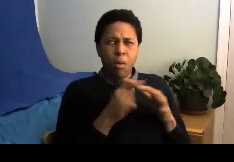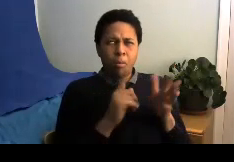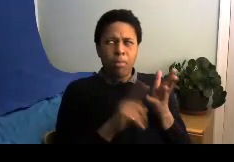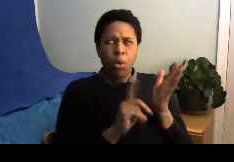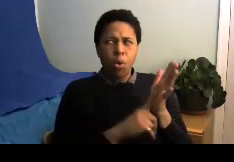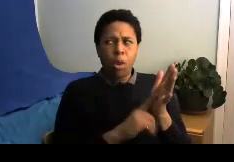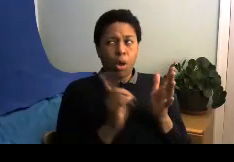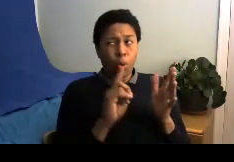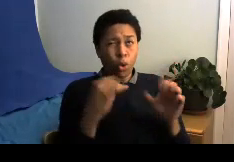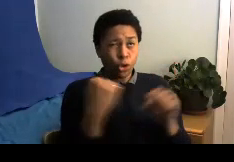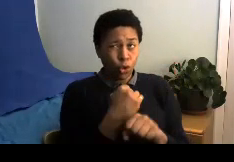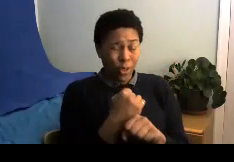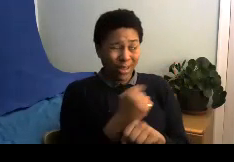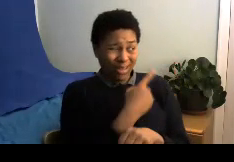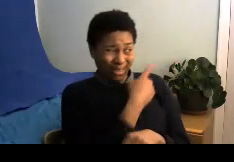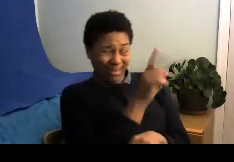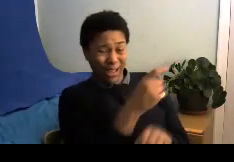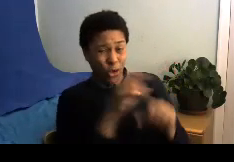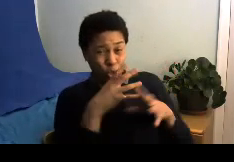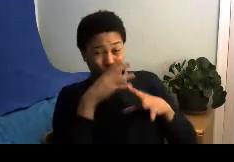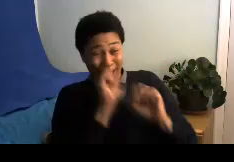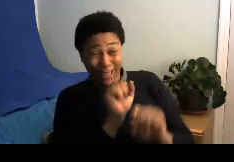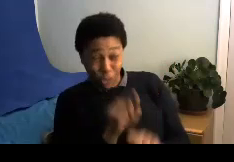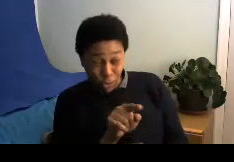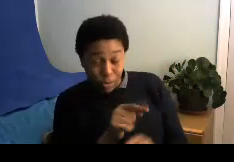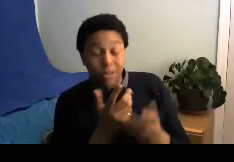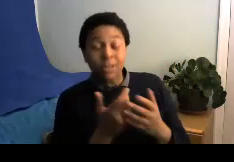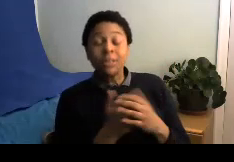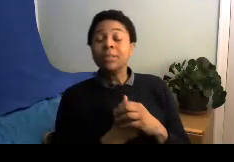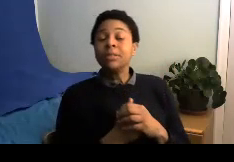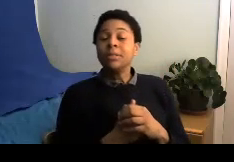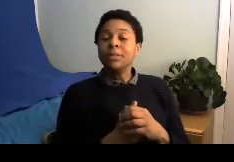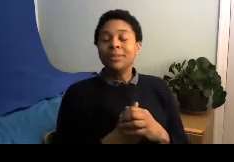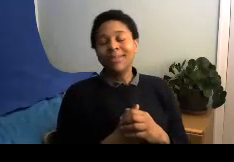gonna hate you. But at the end of the day, I can't really worry